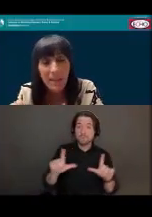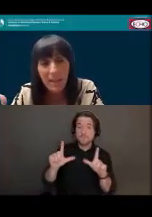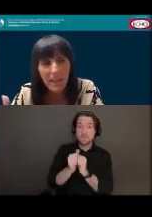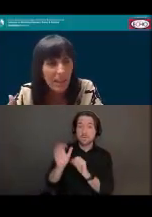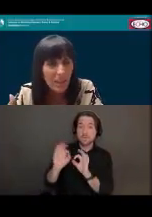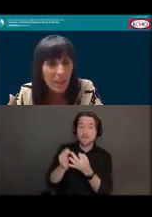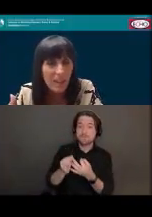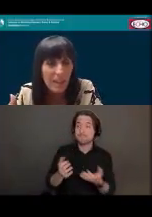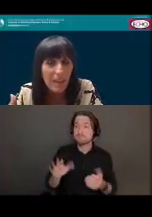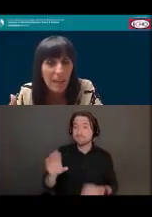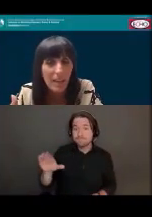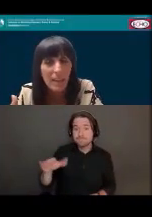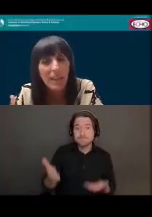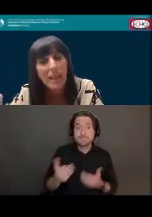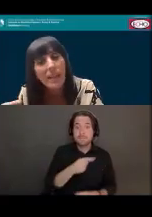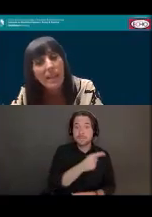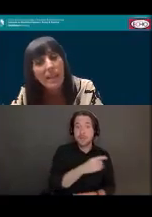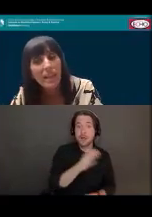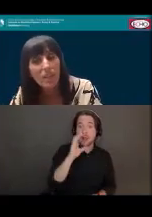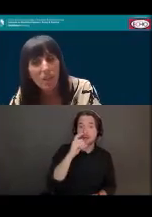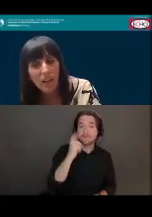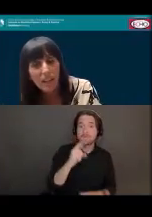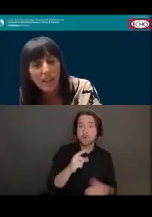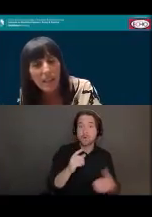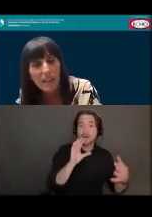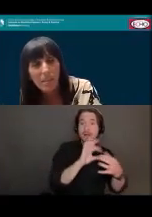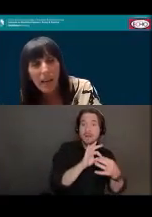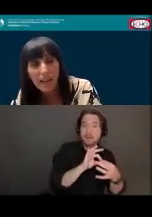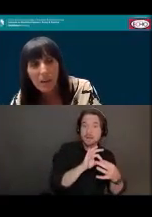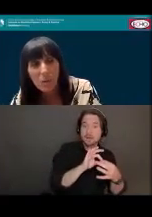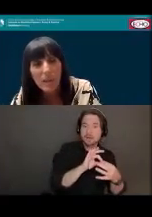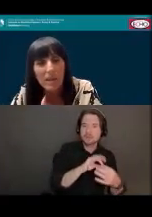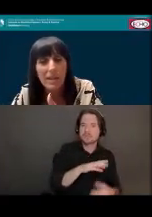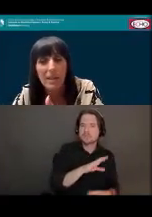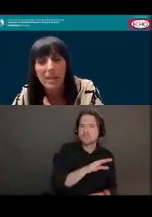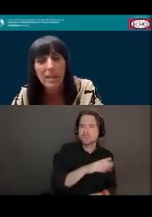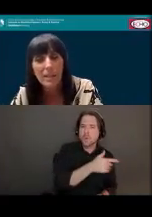is connection seeking. Is he checking back in with us? Does